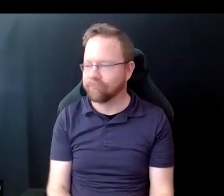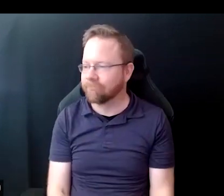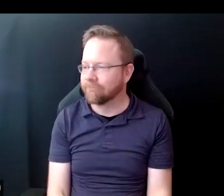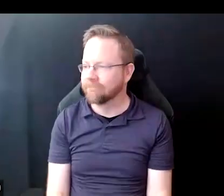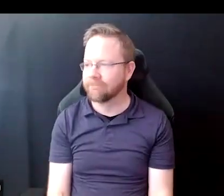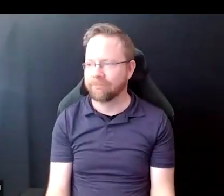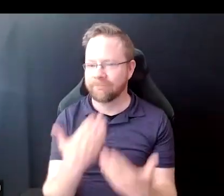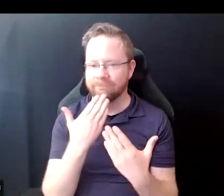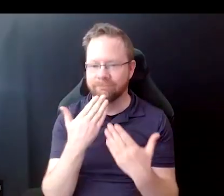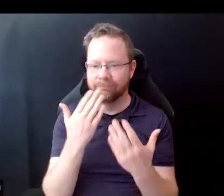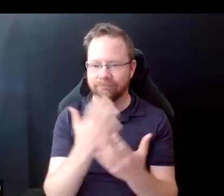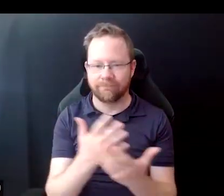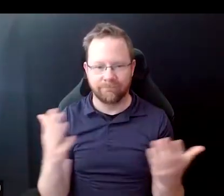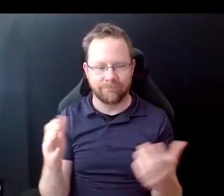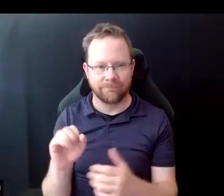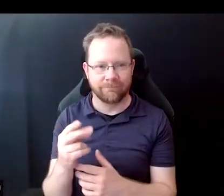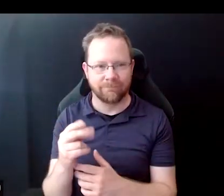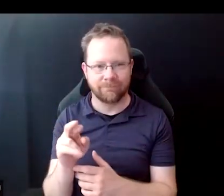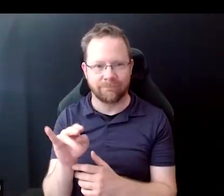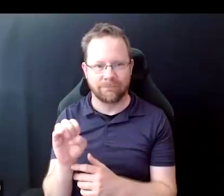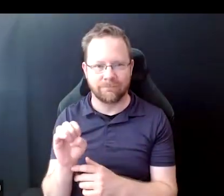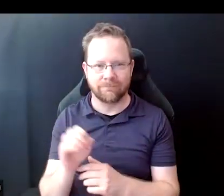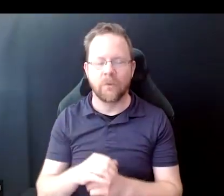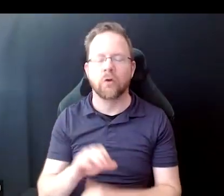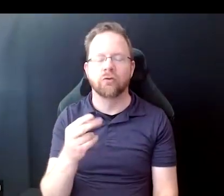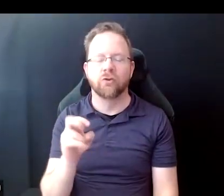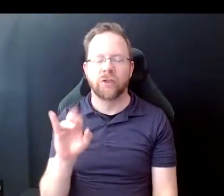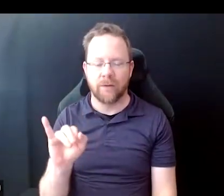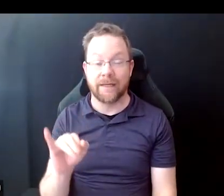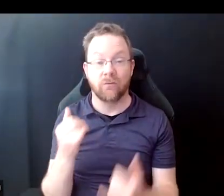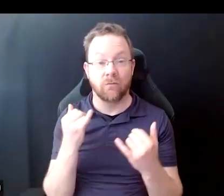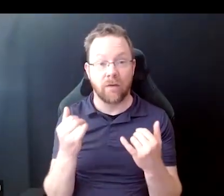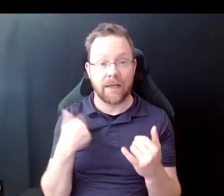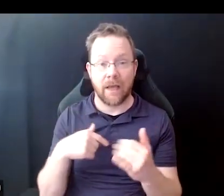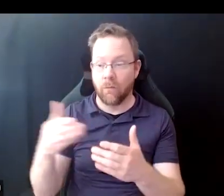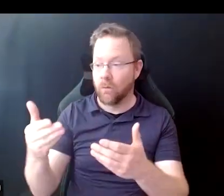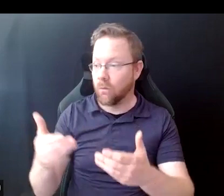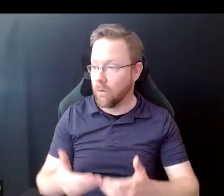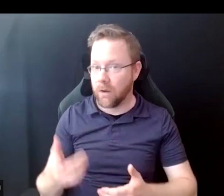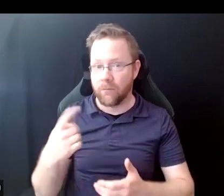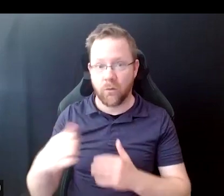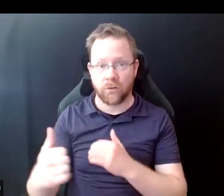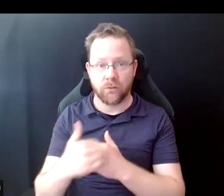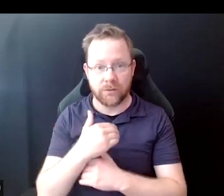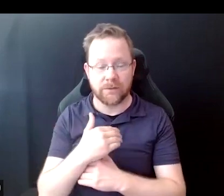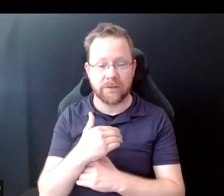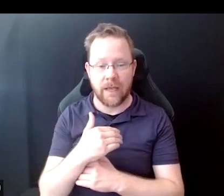Thank you so much, Sheri. At this time, we welcome everyone to submit questions via the Q&A.